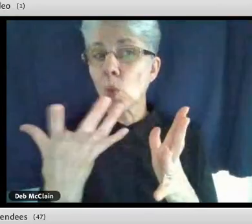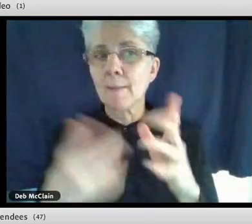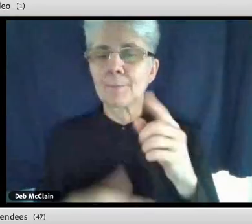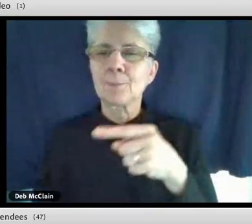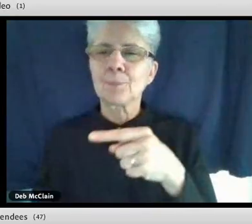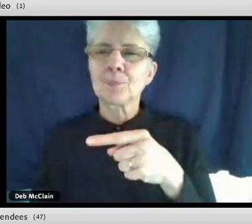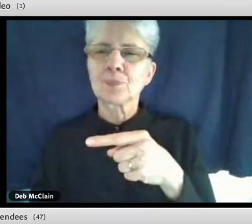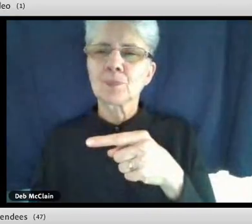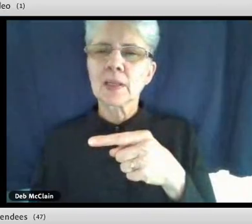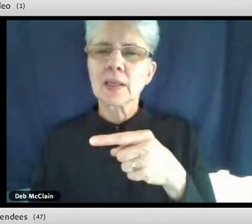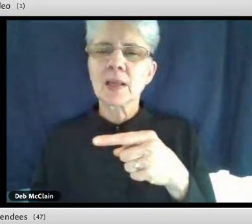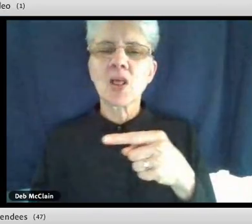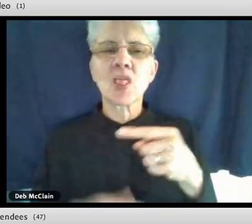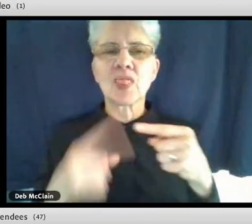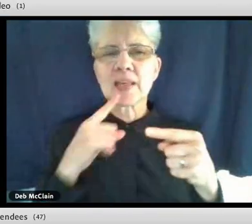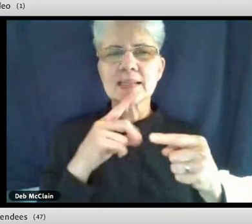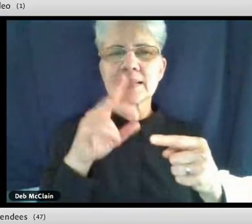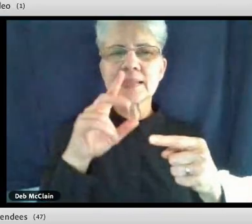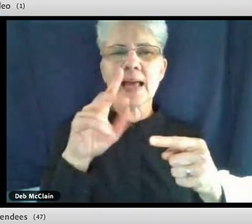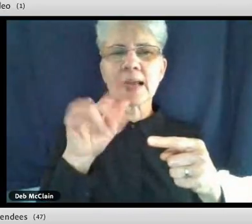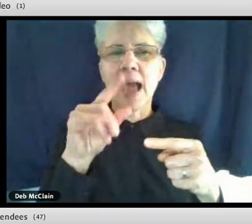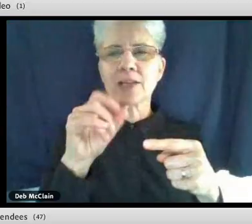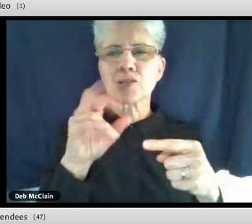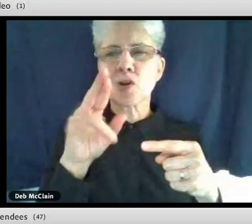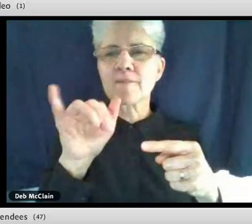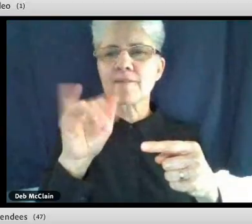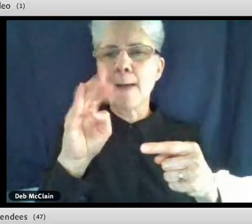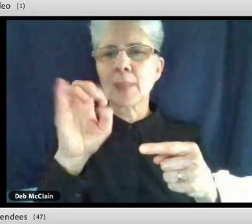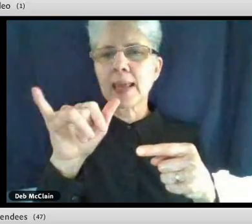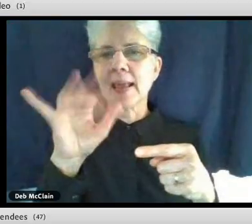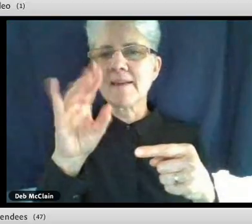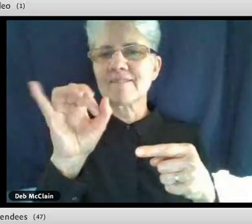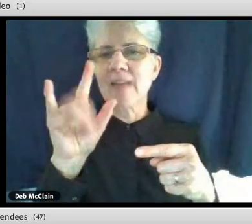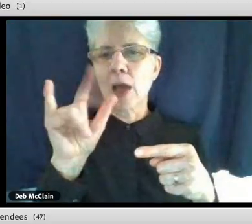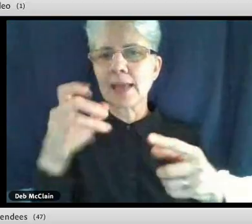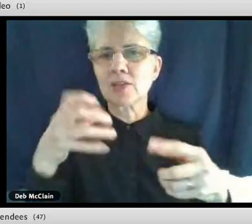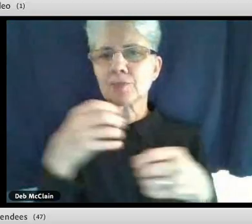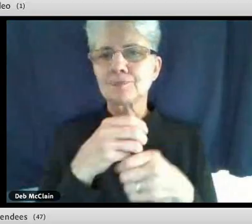is this is the Kaiser Family Foundation. It's in my slides. They do a little bit different.